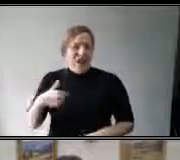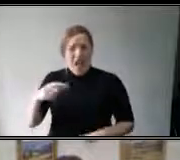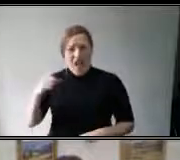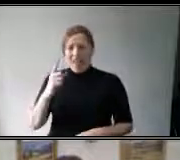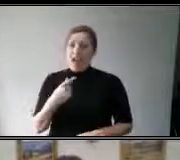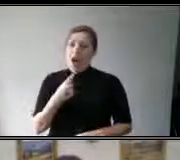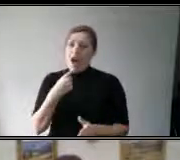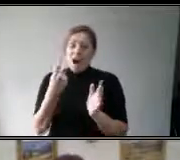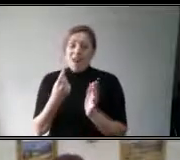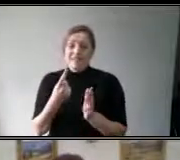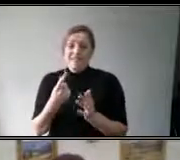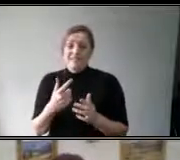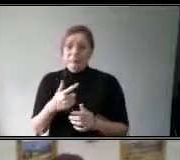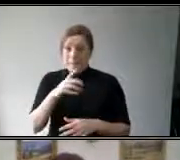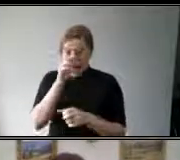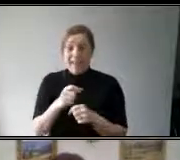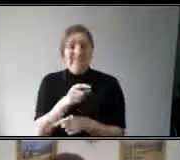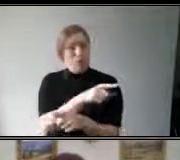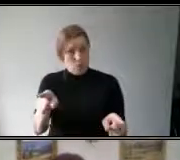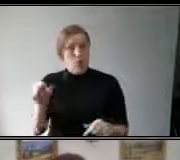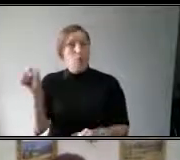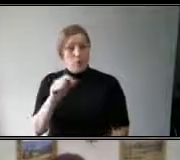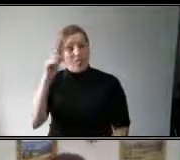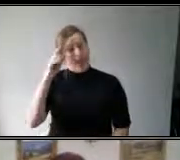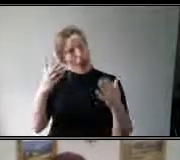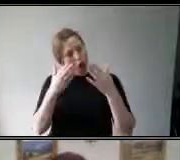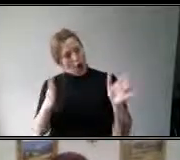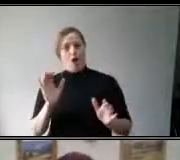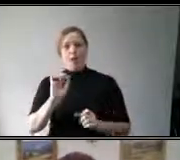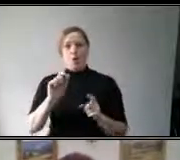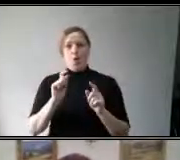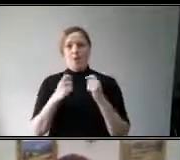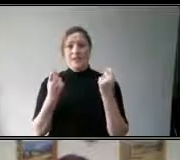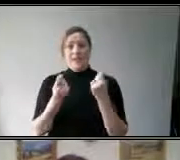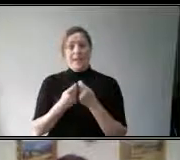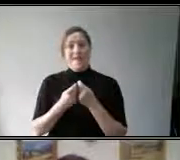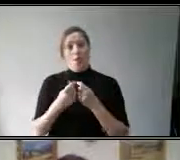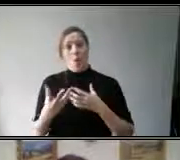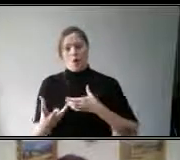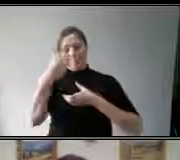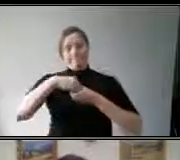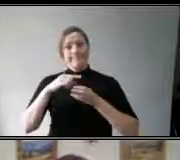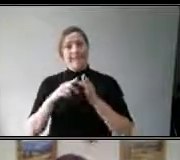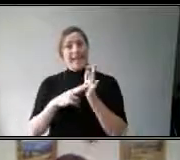and and welcoming people in um and i think yeah there's a symbolic symbiotic relationship that